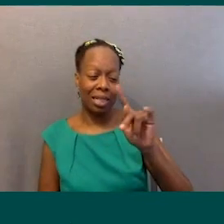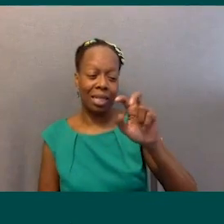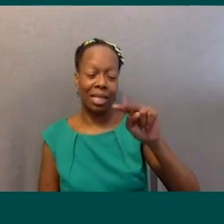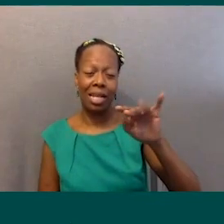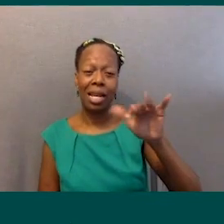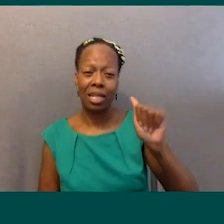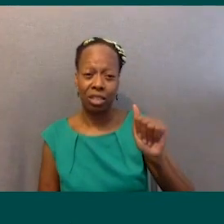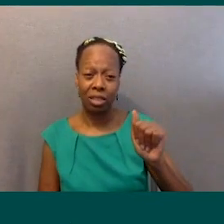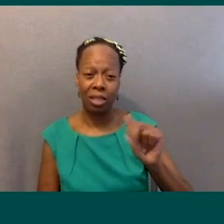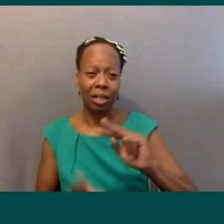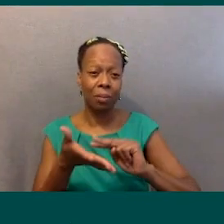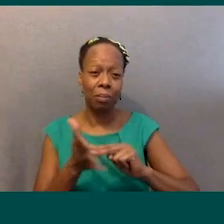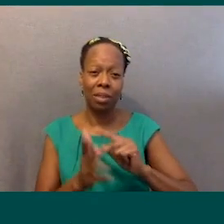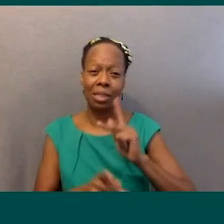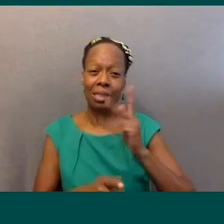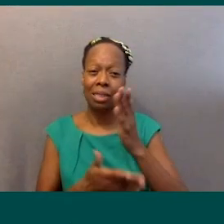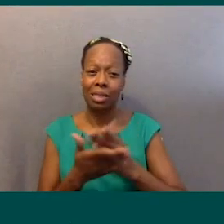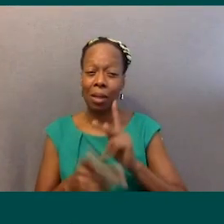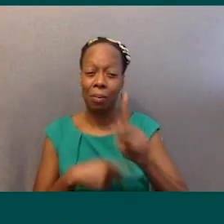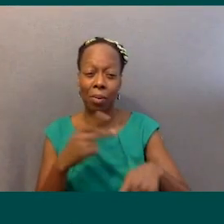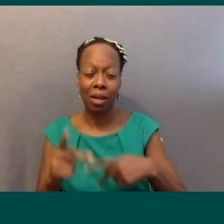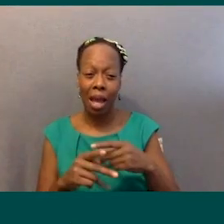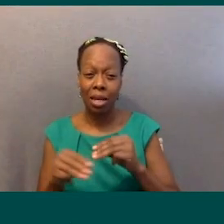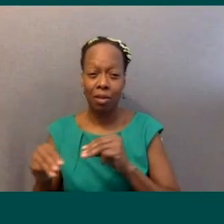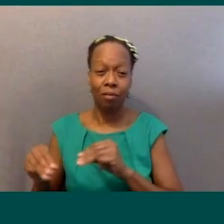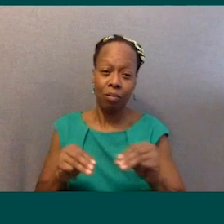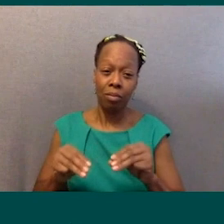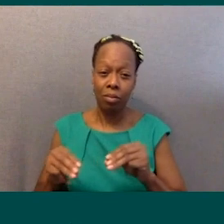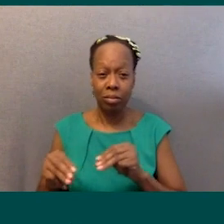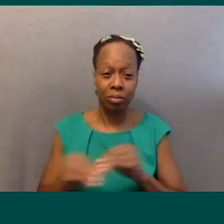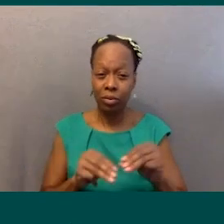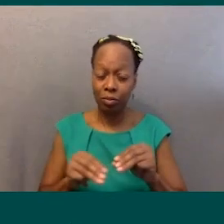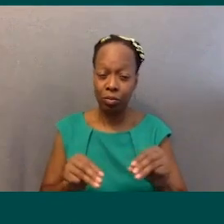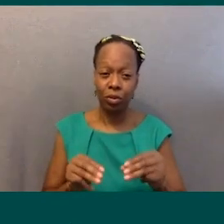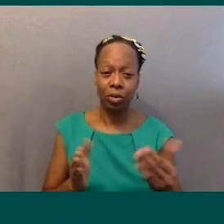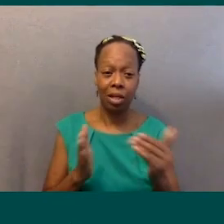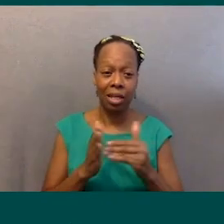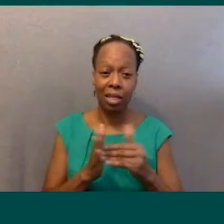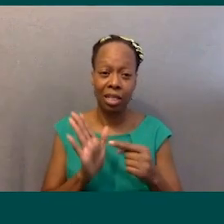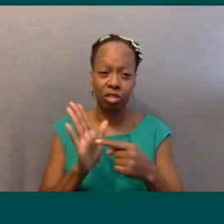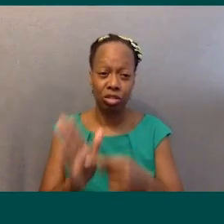so I'm sure some kind of movement is showing. So number one, yes,